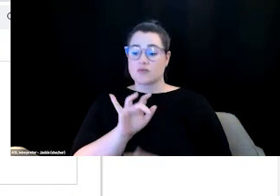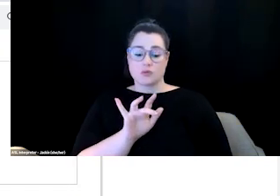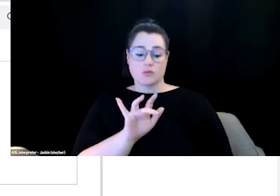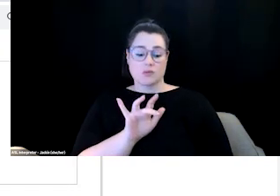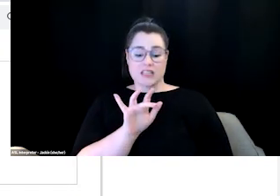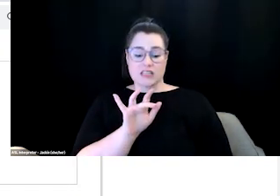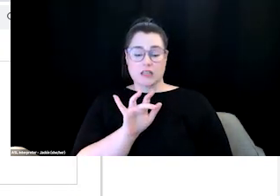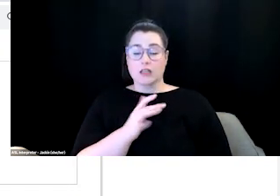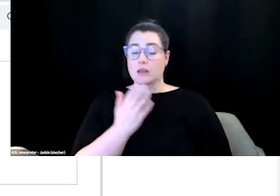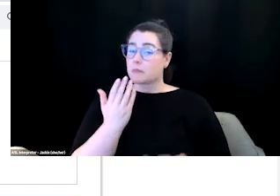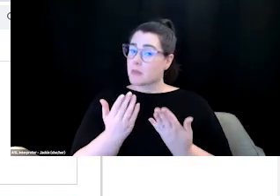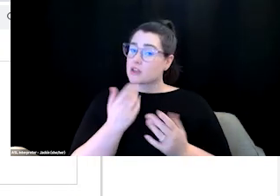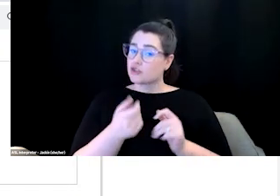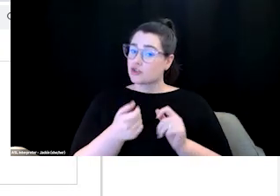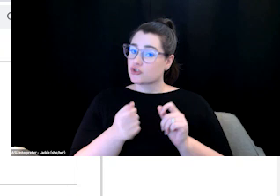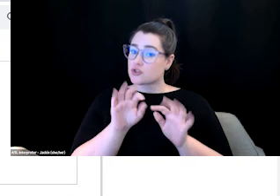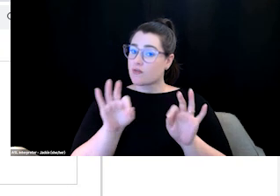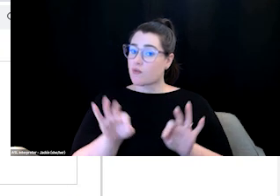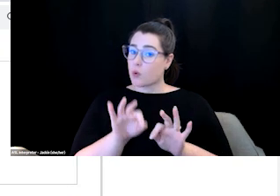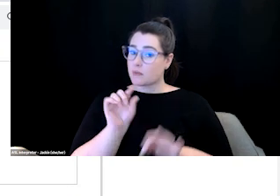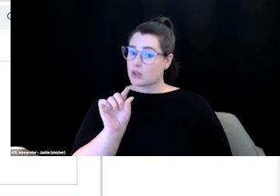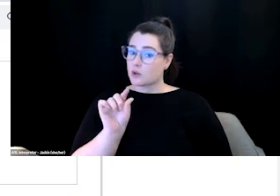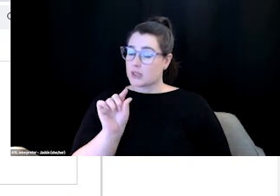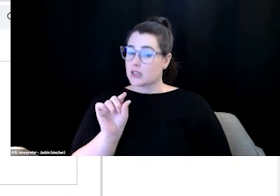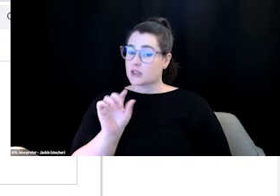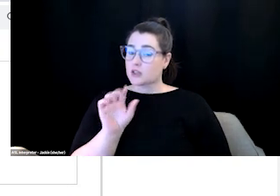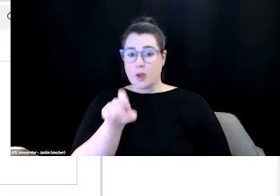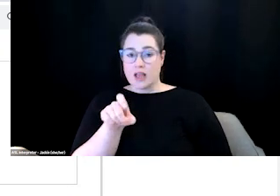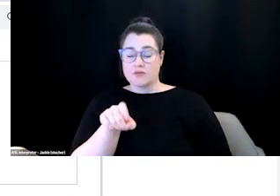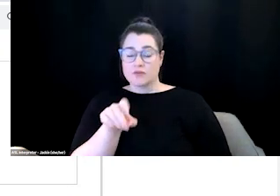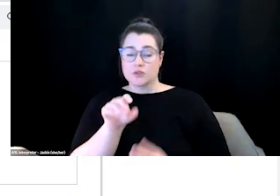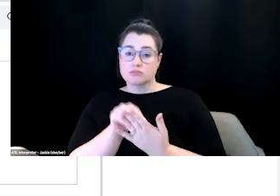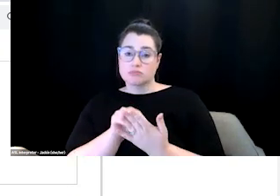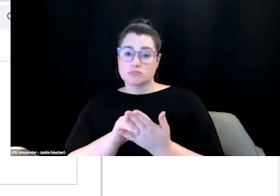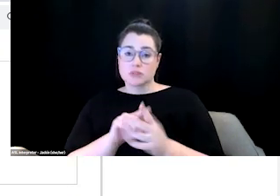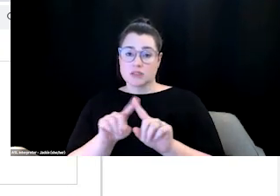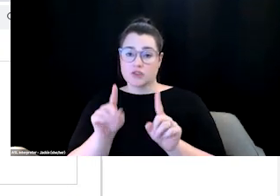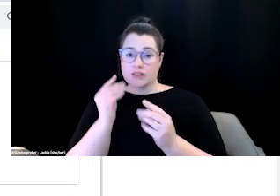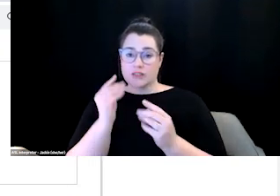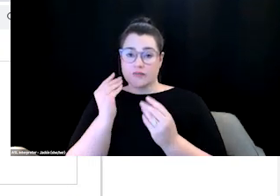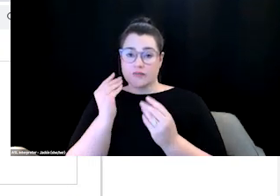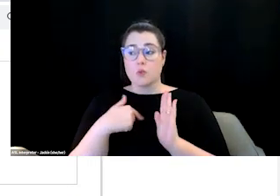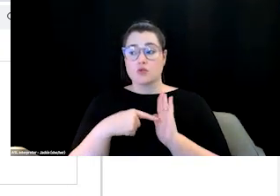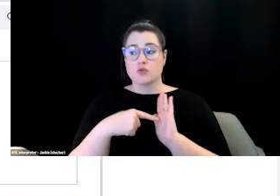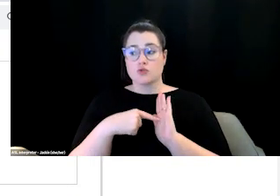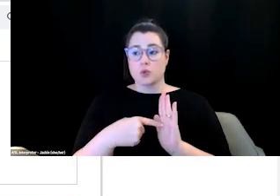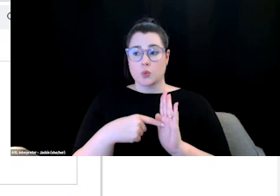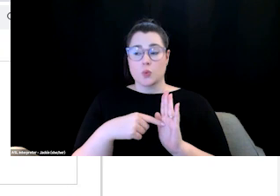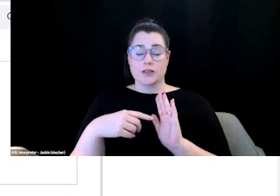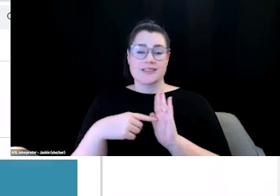And you have to enter different information. So I'm going to show you an example for Live Vertebrate Animals. I'm going to go ahead and click that.